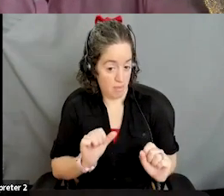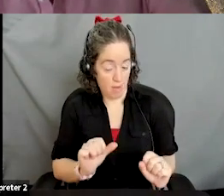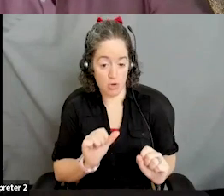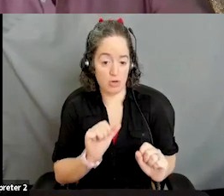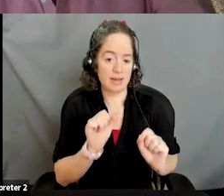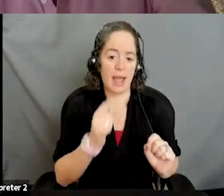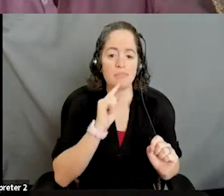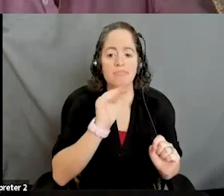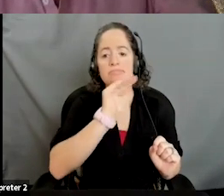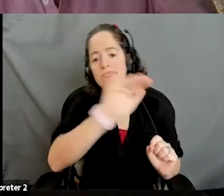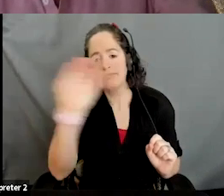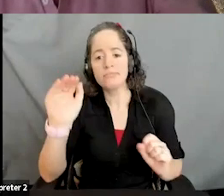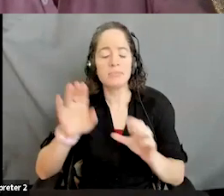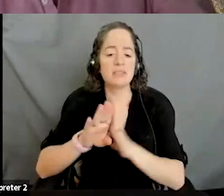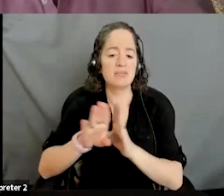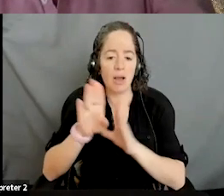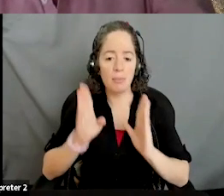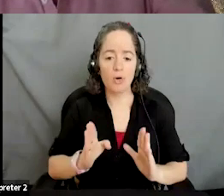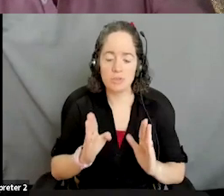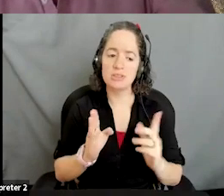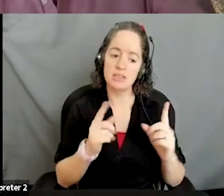so that they can avoid using the non-accessible ones for building?"